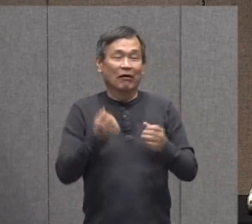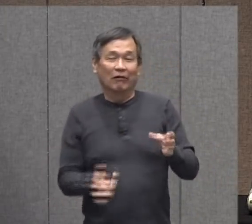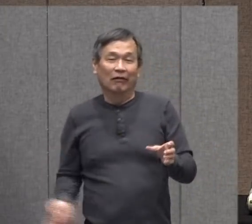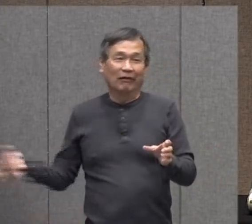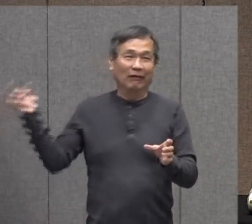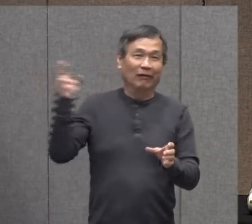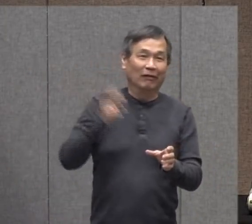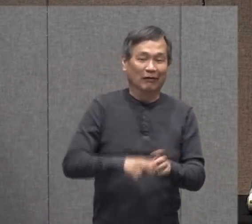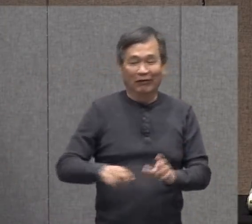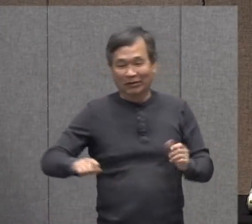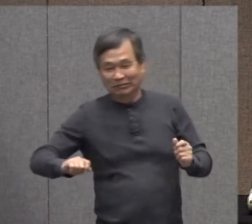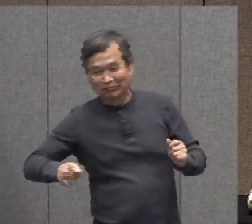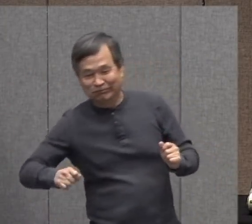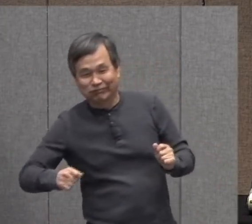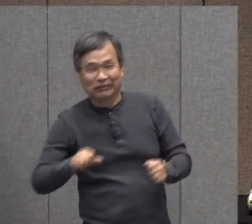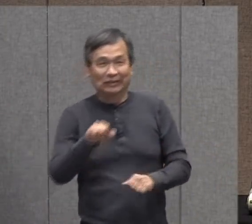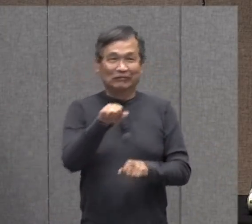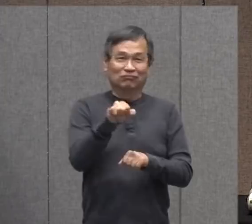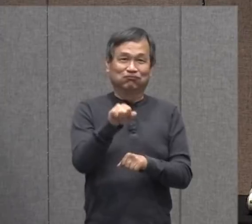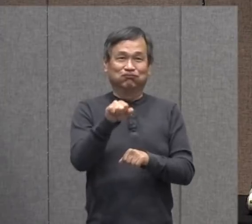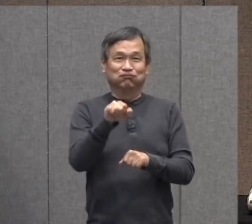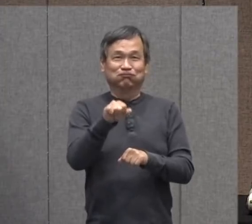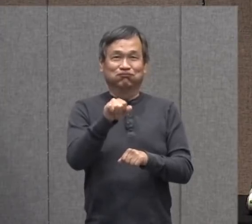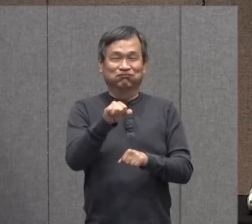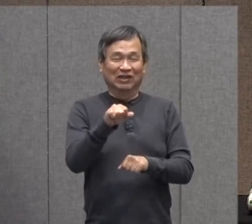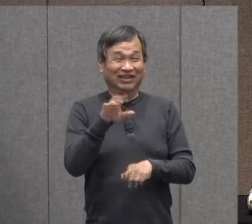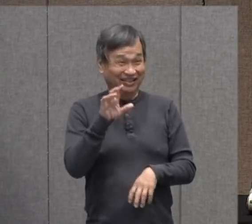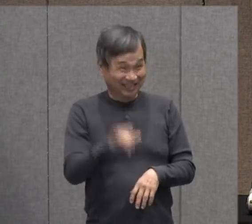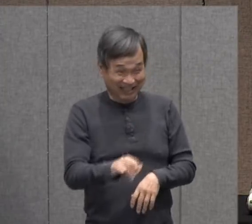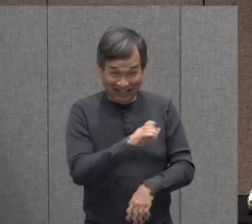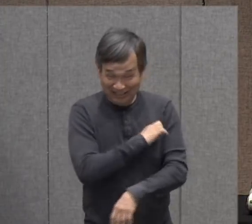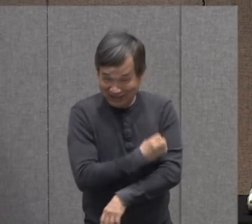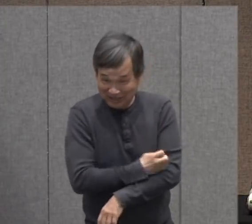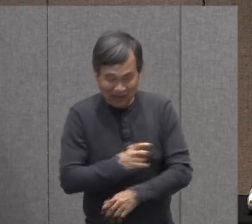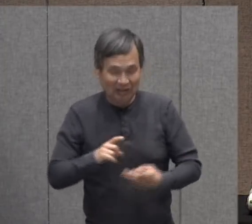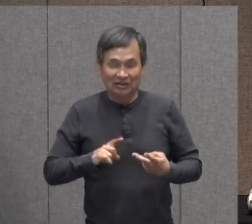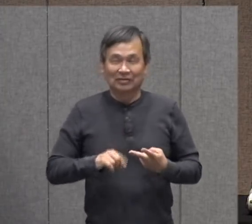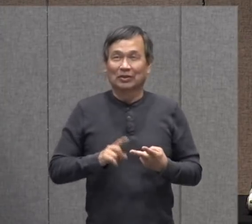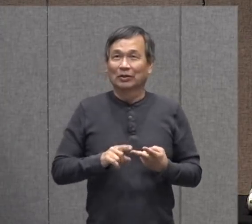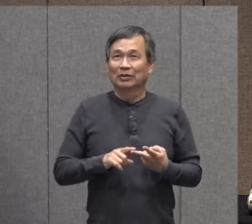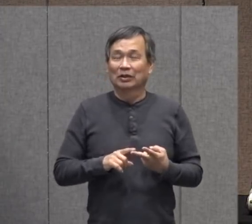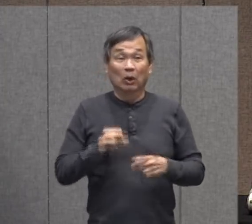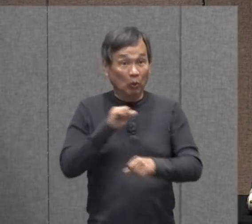and I go teach at a school? Or does it mean that I'm going to go work at a post office?